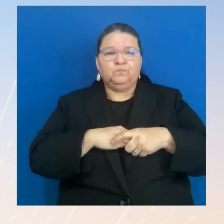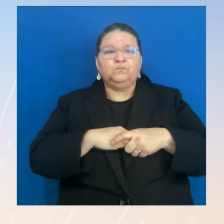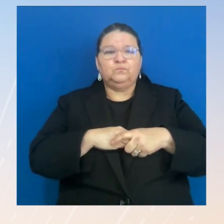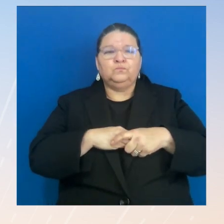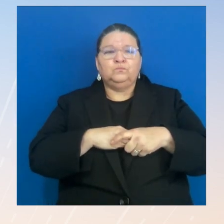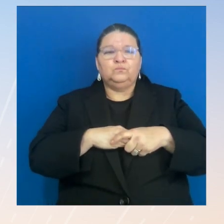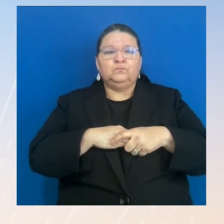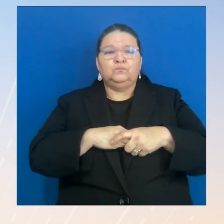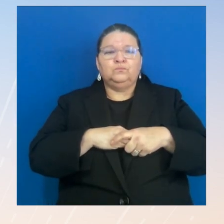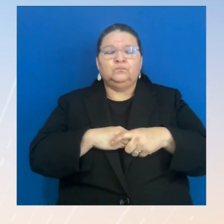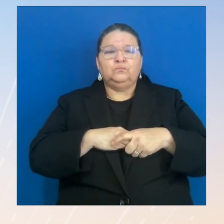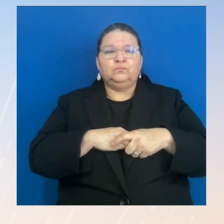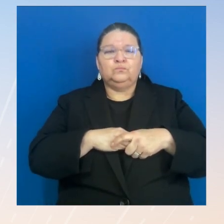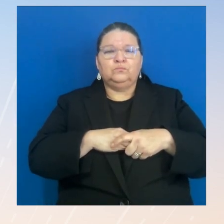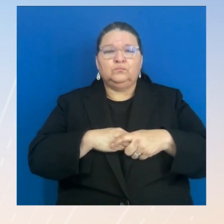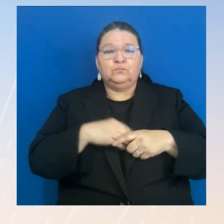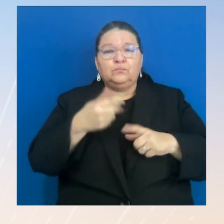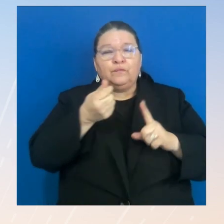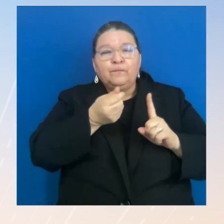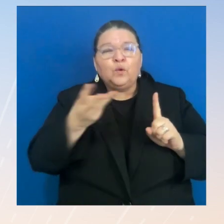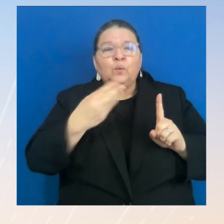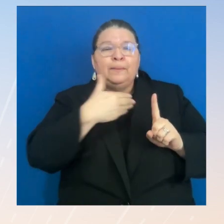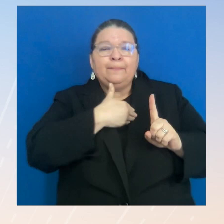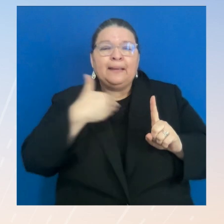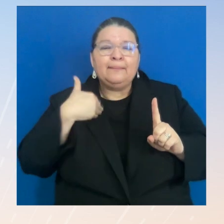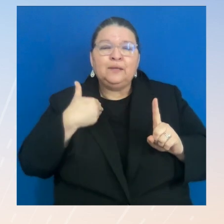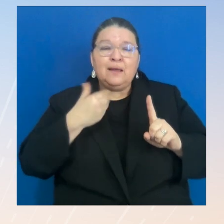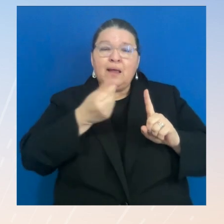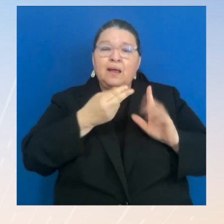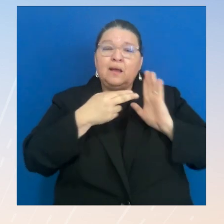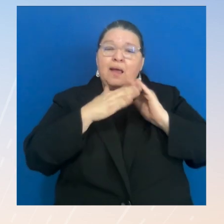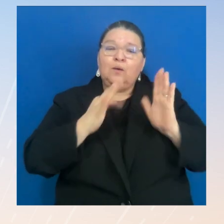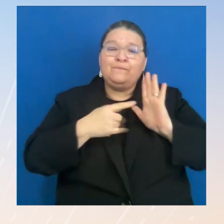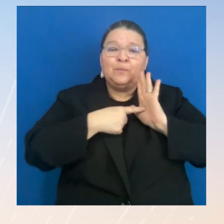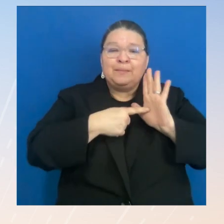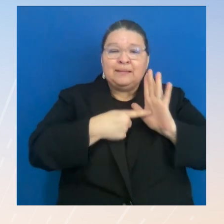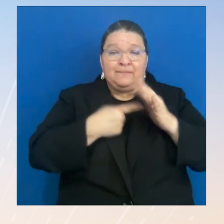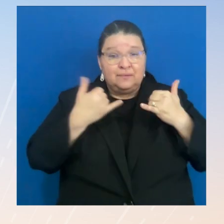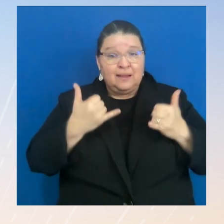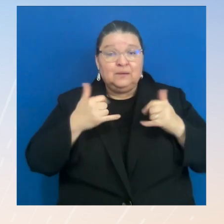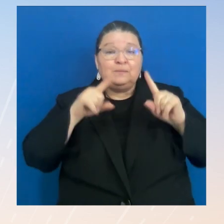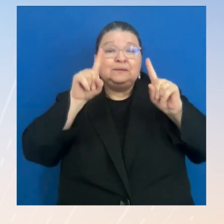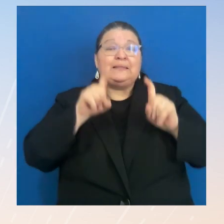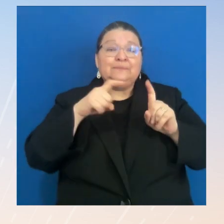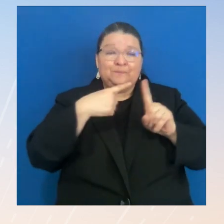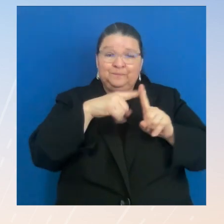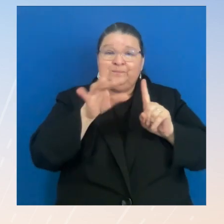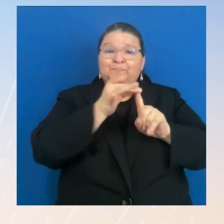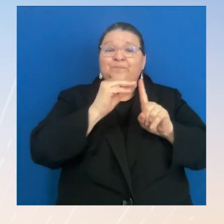Ms. Psaki: Yeah. The Press: -- adding to some who, over the weekend, did the same, many of whom were Democrats at the retreat on Friday